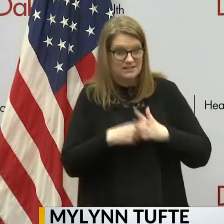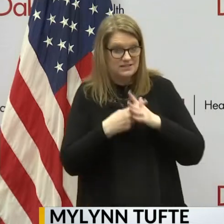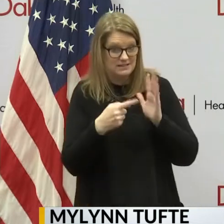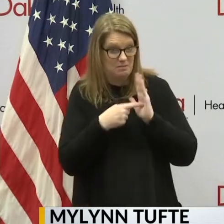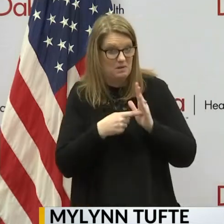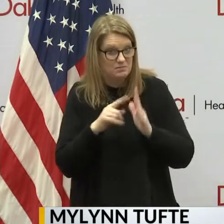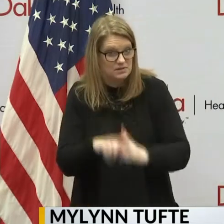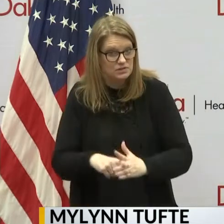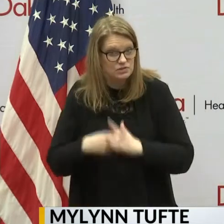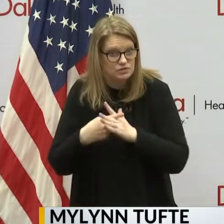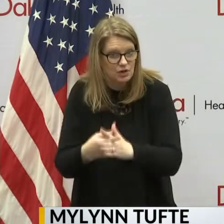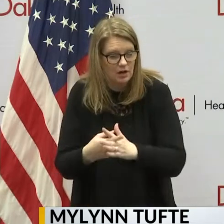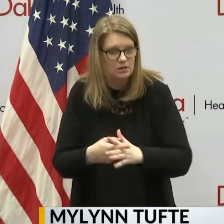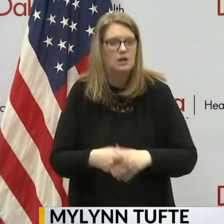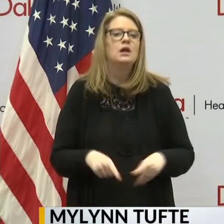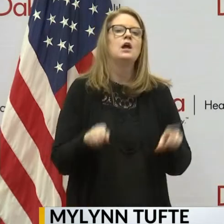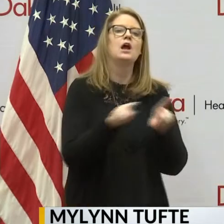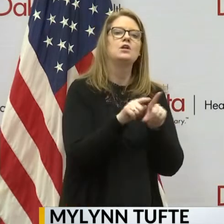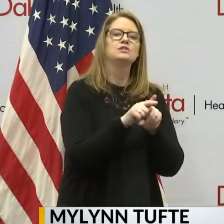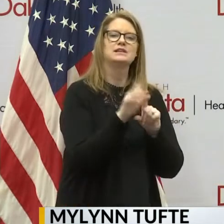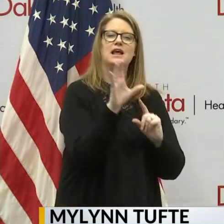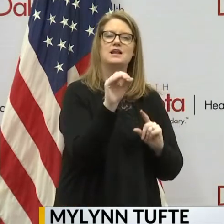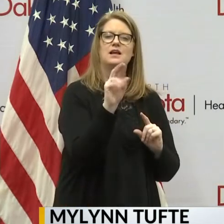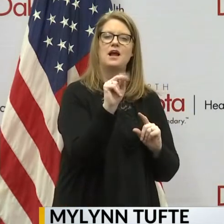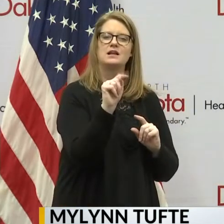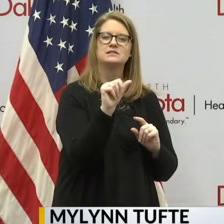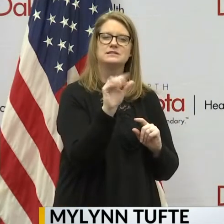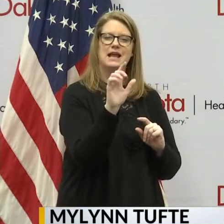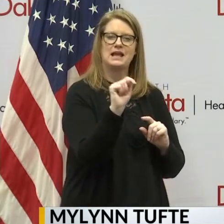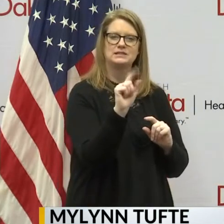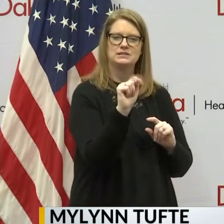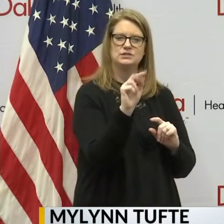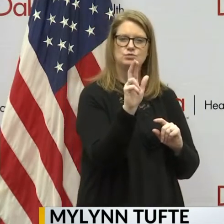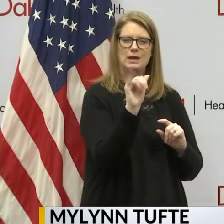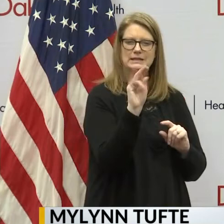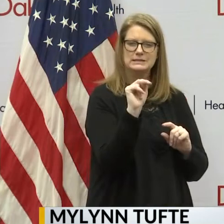ANSWER QUESTIONS ABOUT INDIVIDUALS YOU MAY HAVE BEEN IN CLOSE CONTACT WITH. THIS WILL HELP US BETTER UNDERSTAND SPECIFIC SYMPTOMS